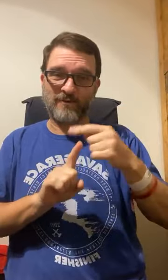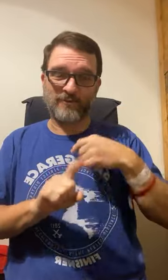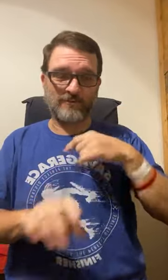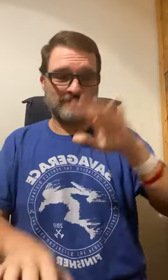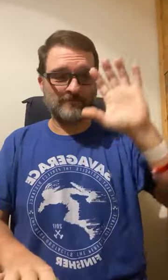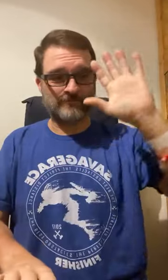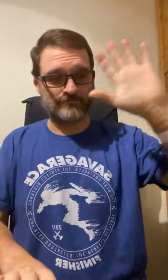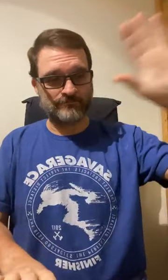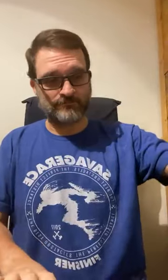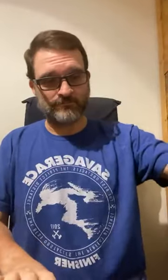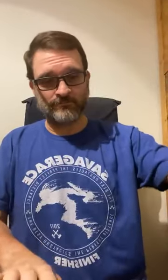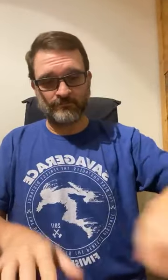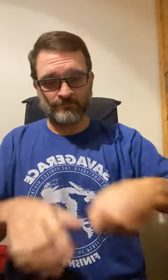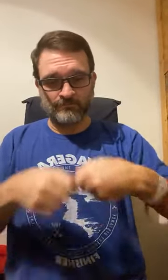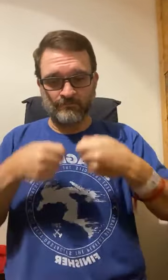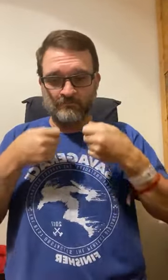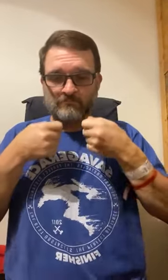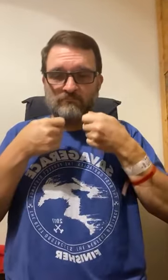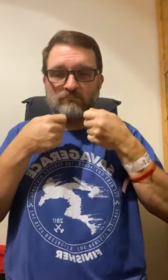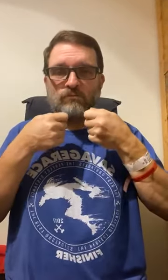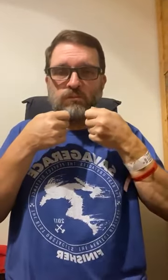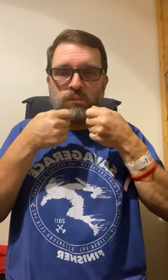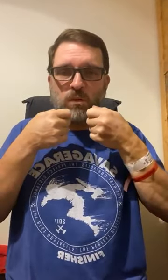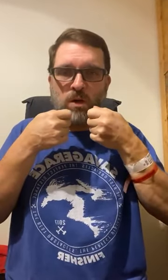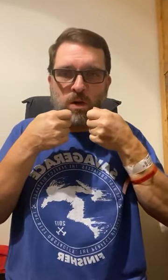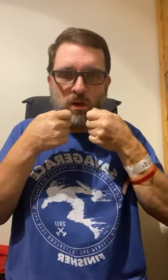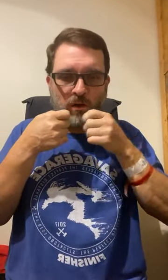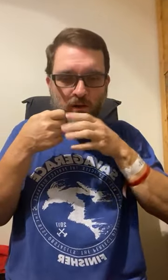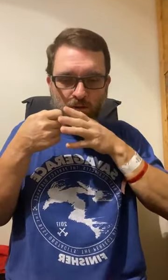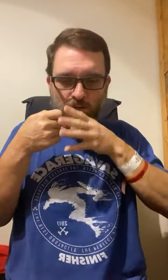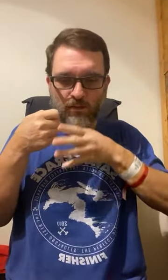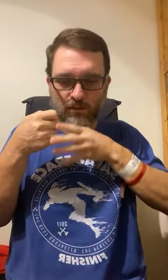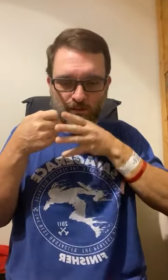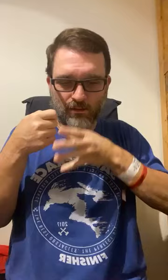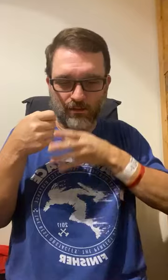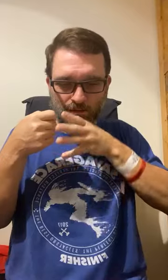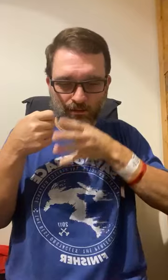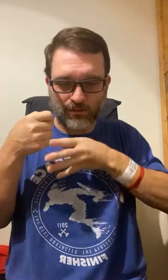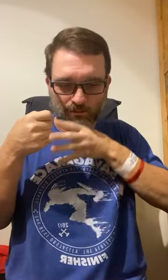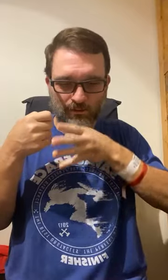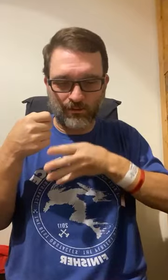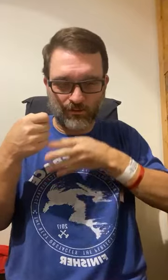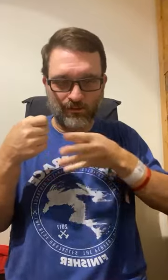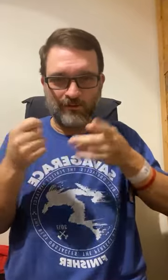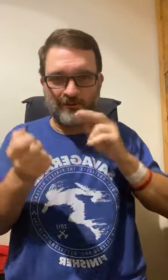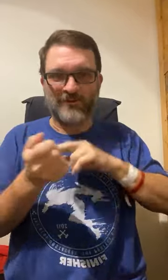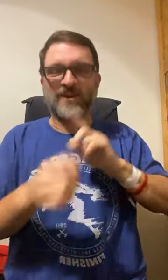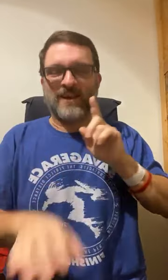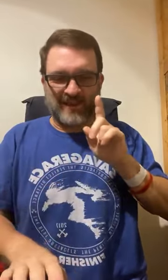She was at the door as I called for her and started throwing up